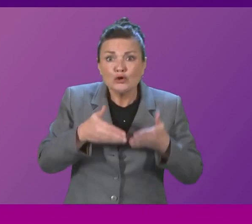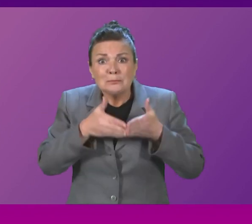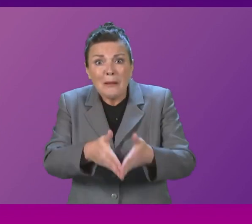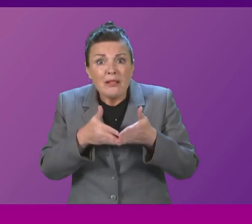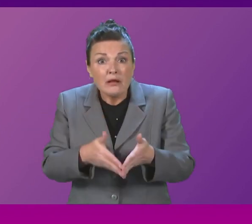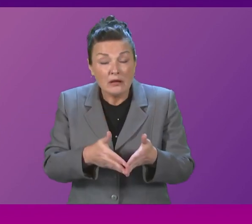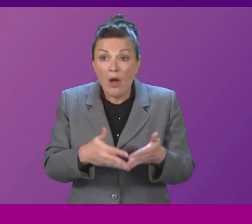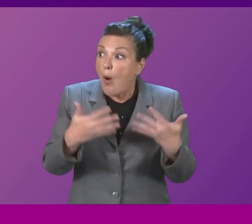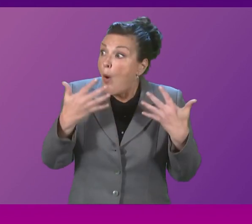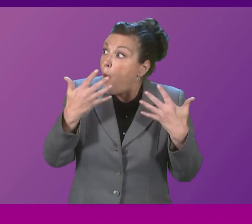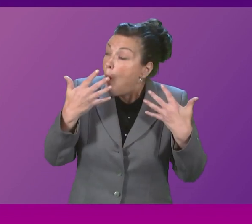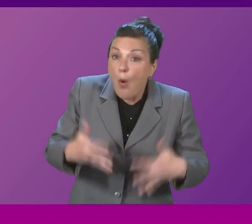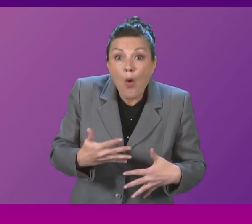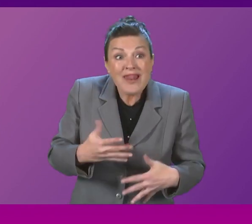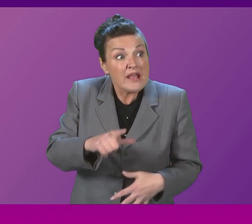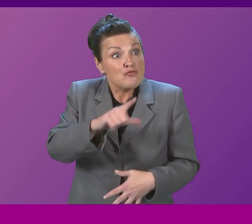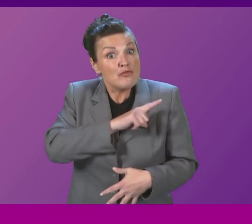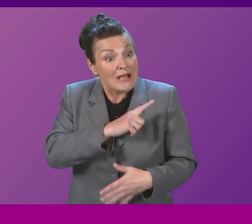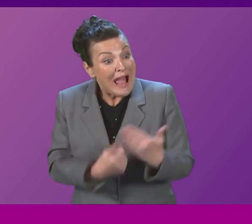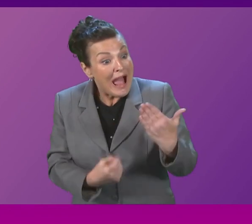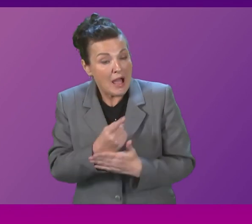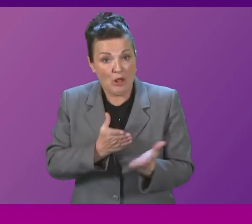possible only because we are part of the United Kingdom.